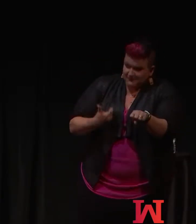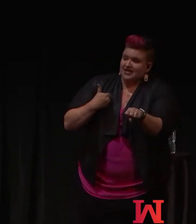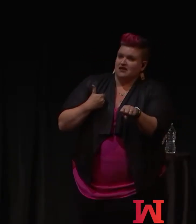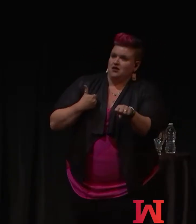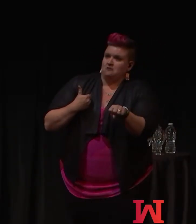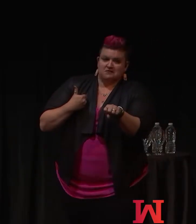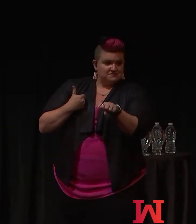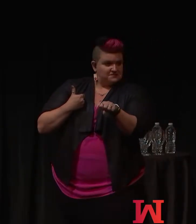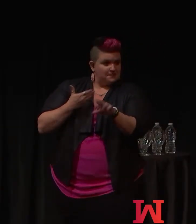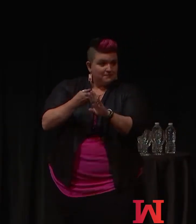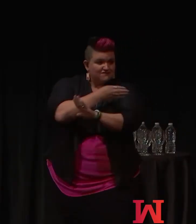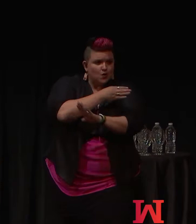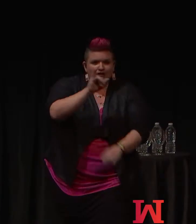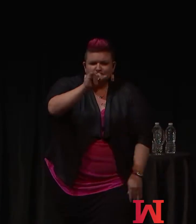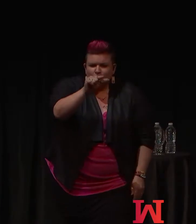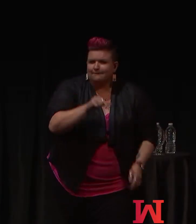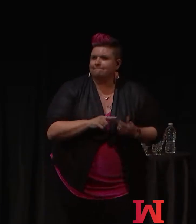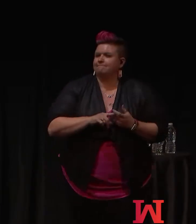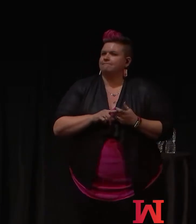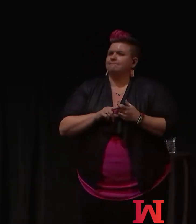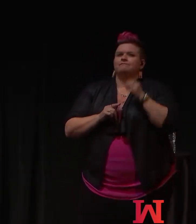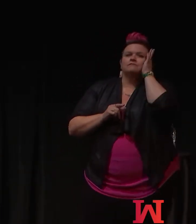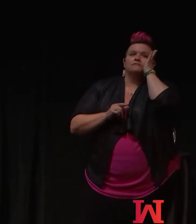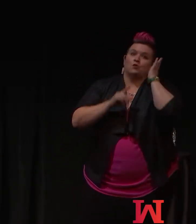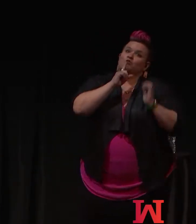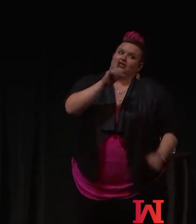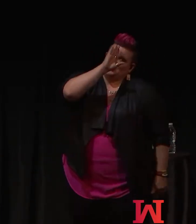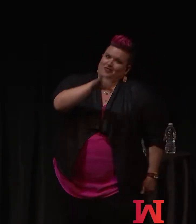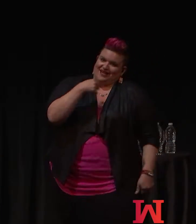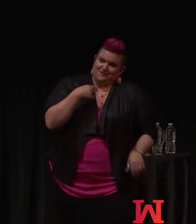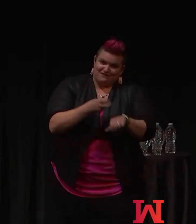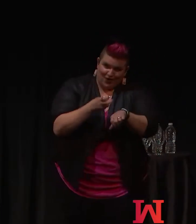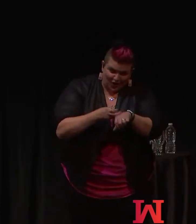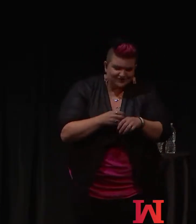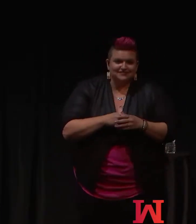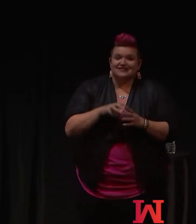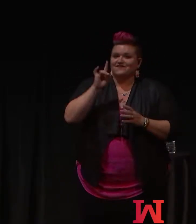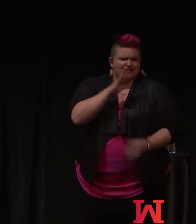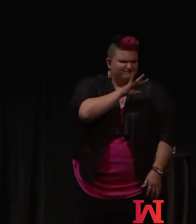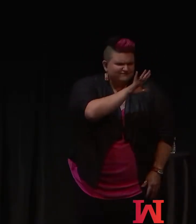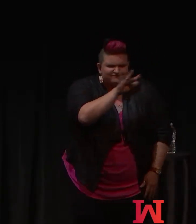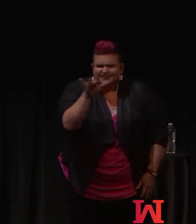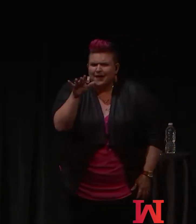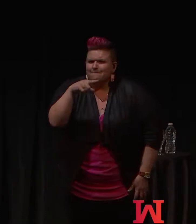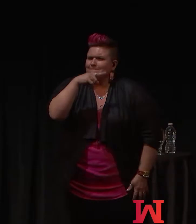Before the days of Instagram, when it was actually really hard to find a black woman living her best life